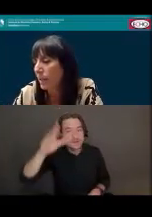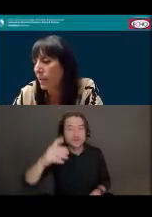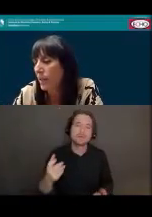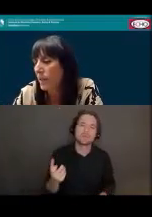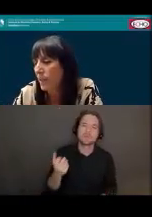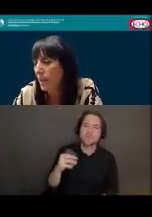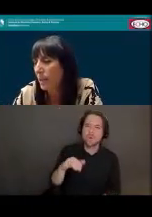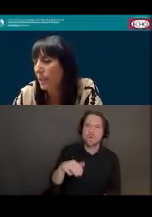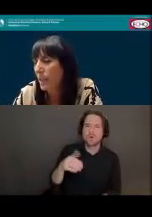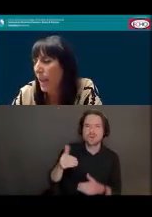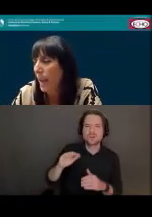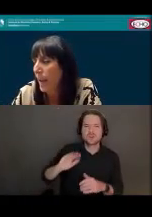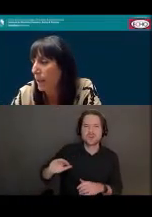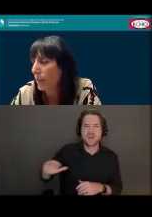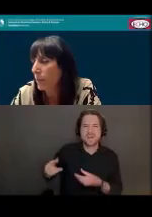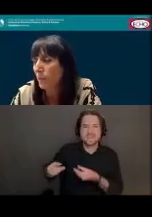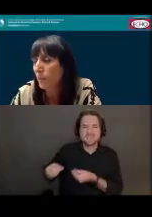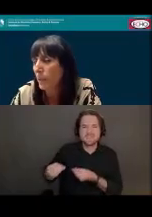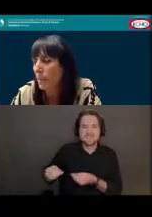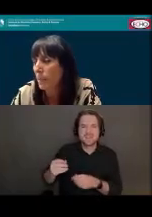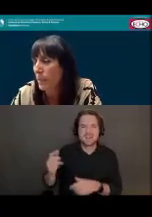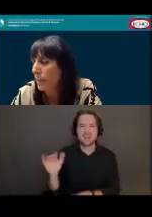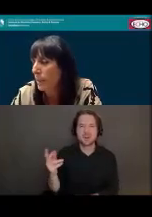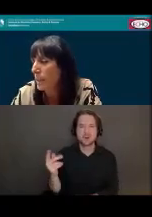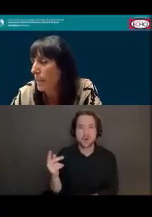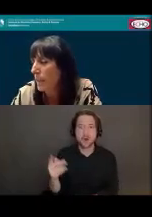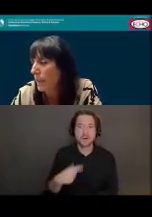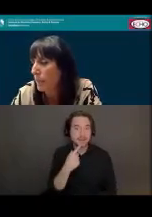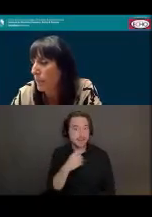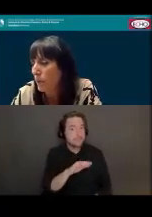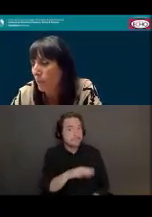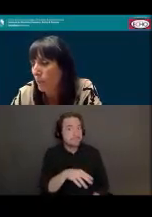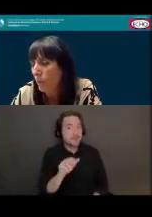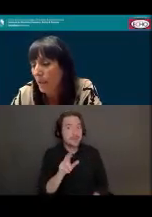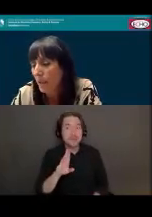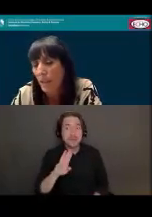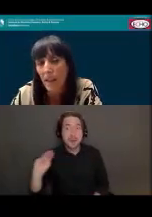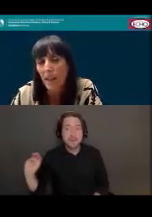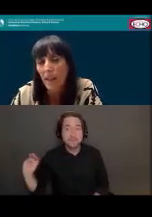of those things help really build that emotional process and